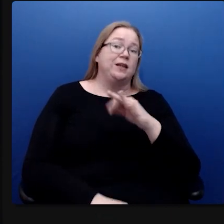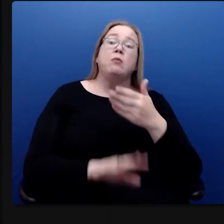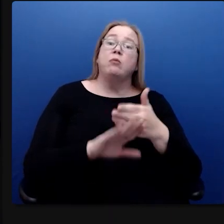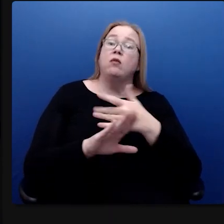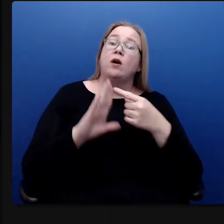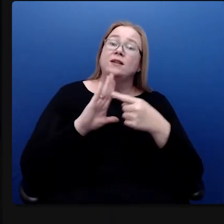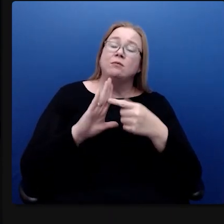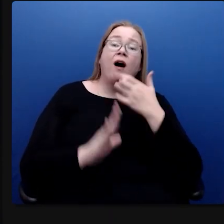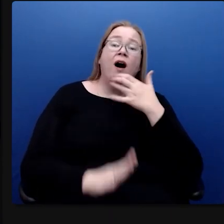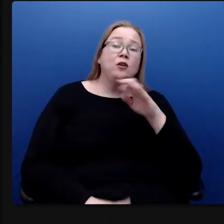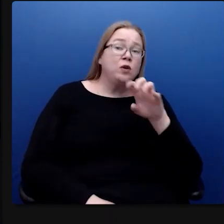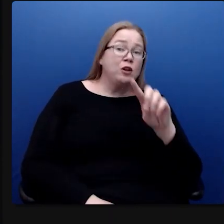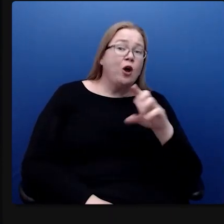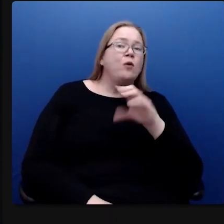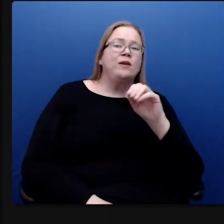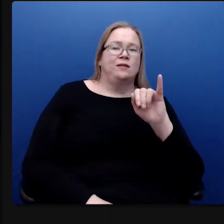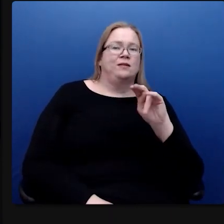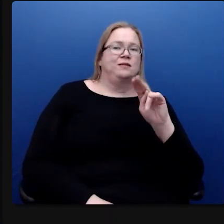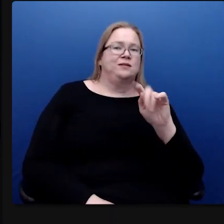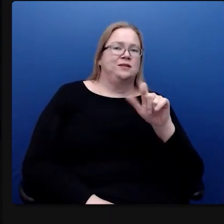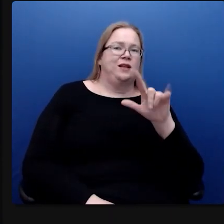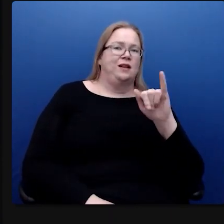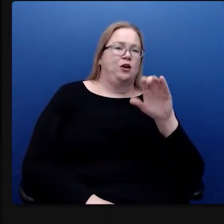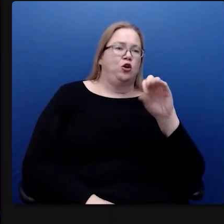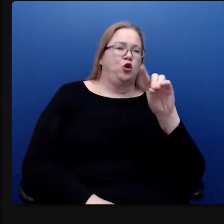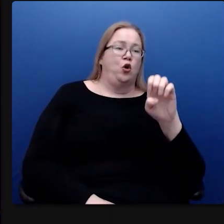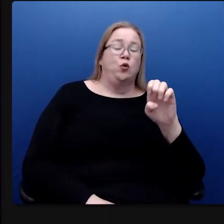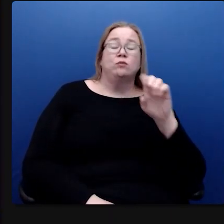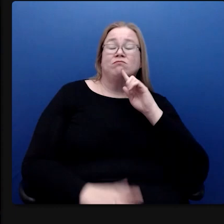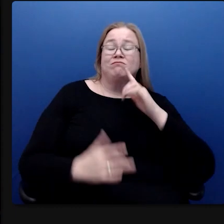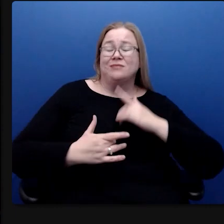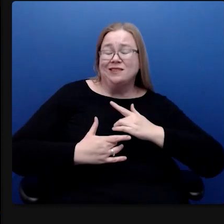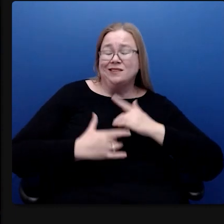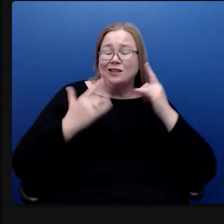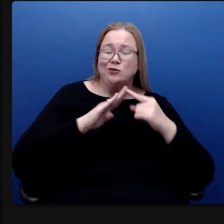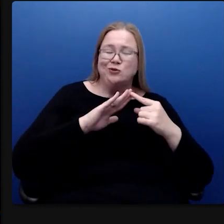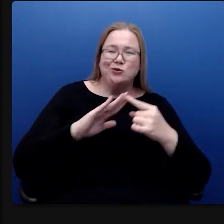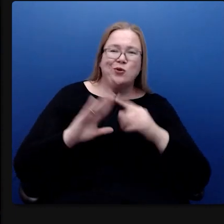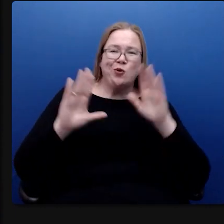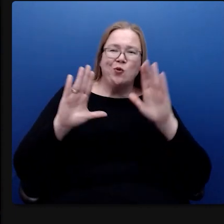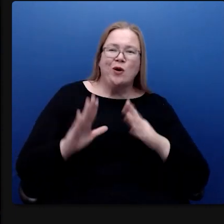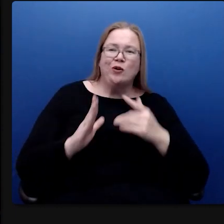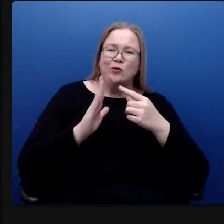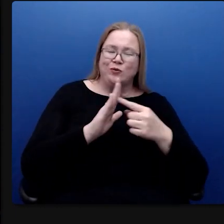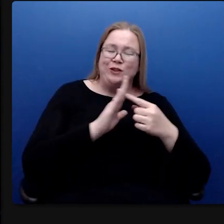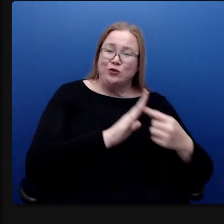before demoing Hot Reload and IntelliCode. I'm super excited to show you all these features.